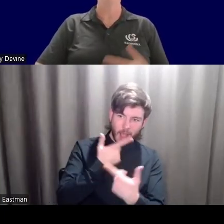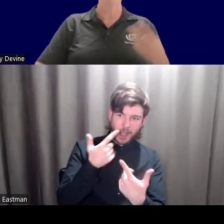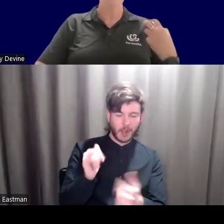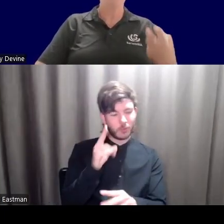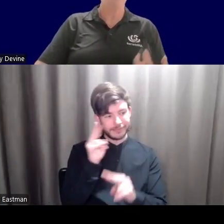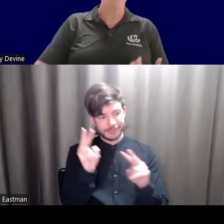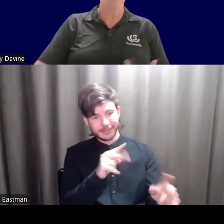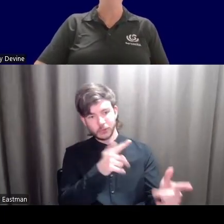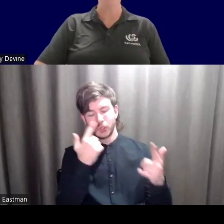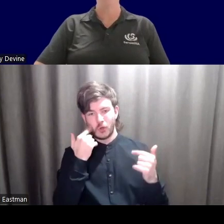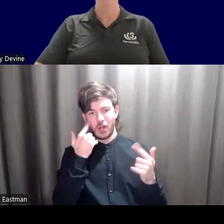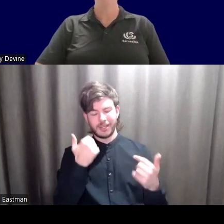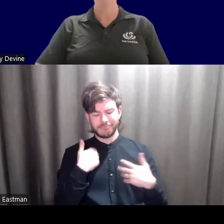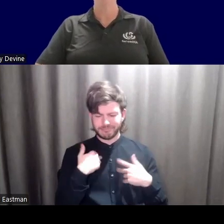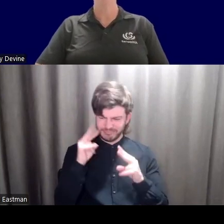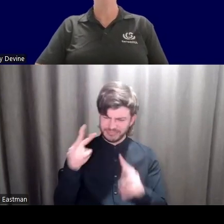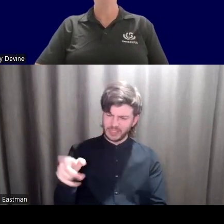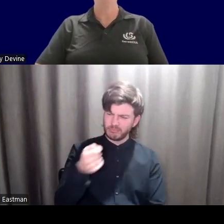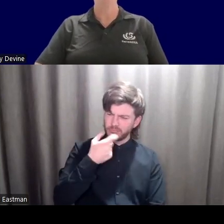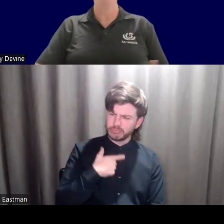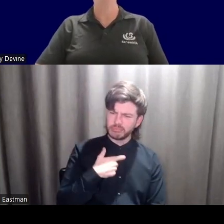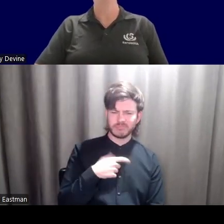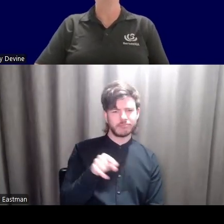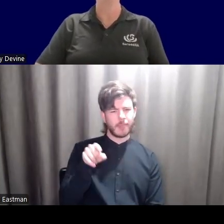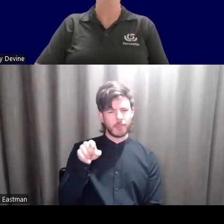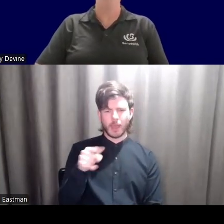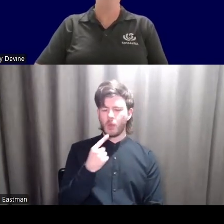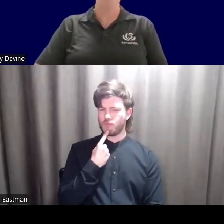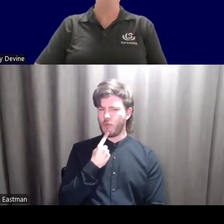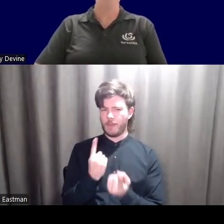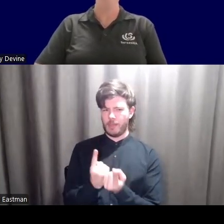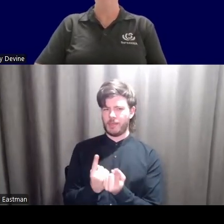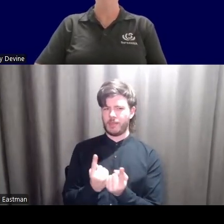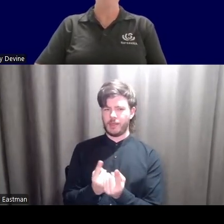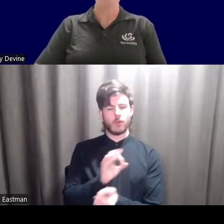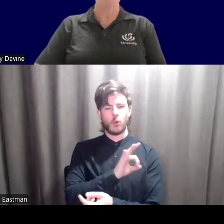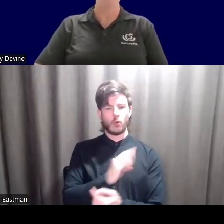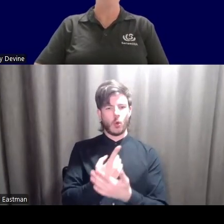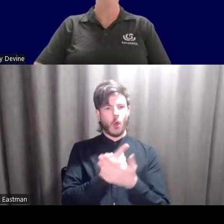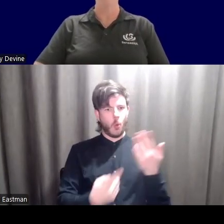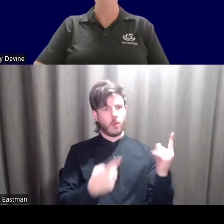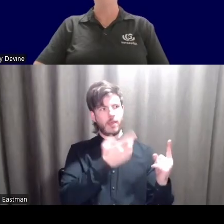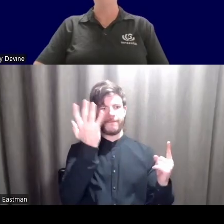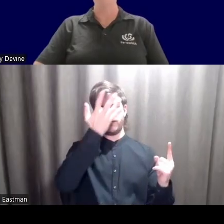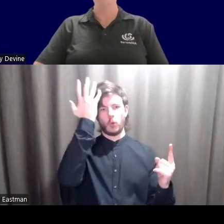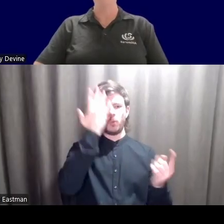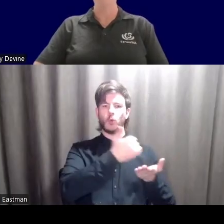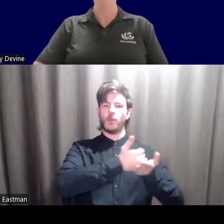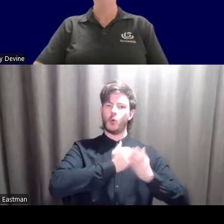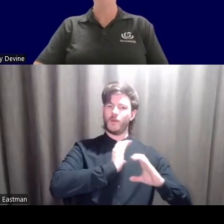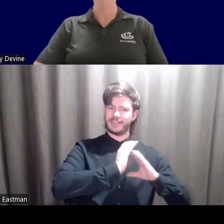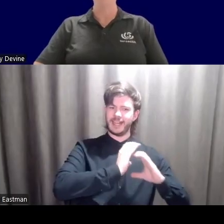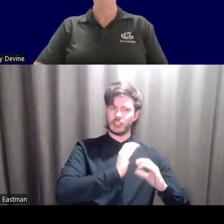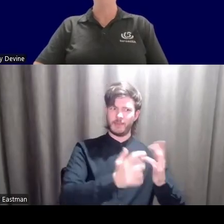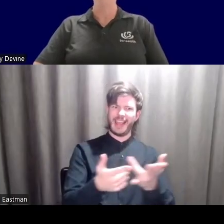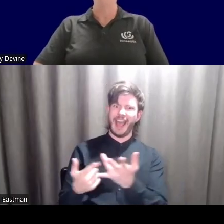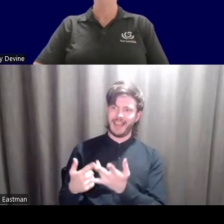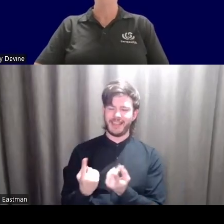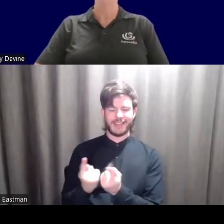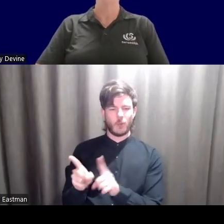or "I can see you're frowning". It's the conversations outside of everyday support.